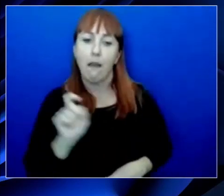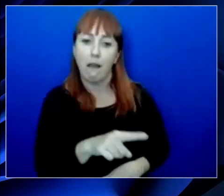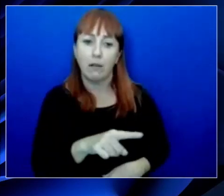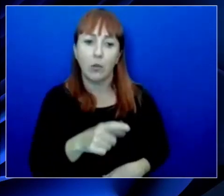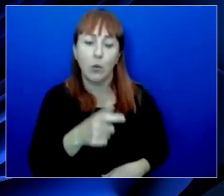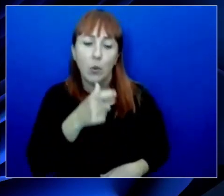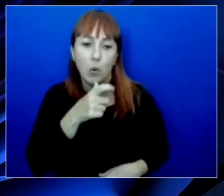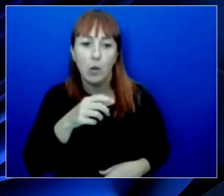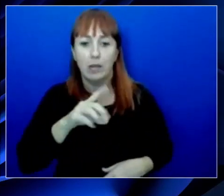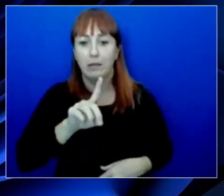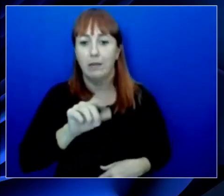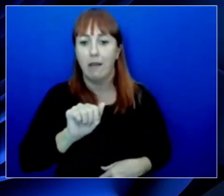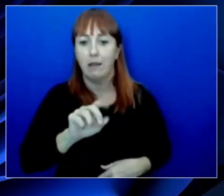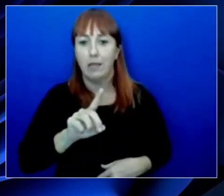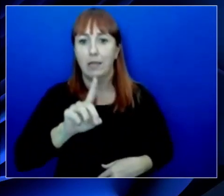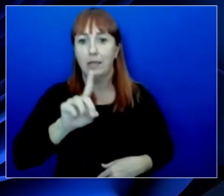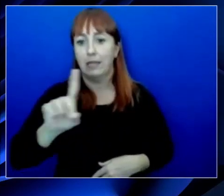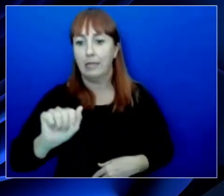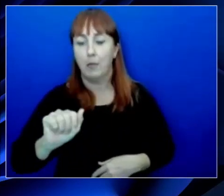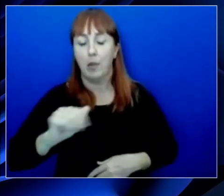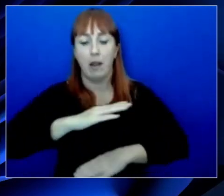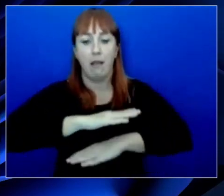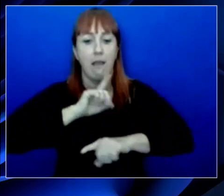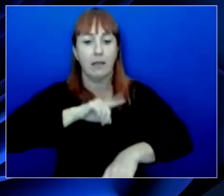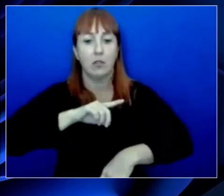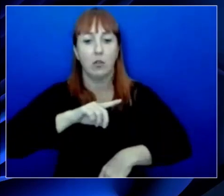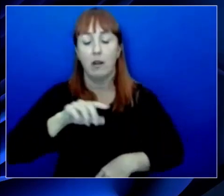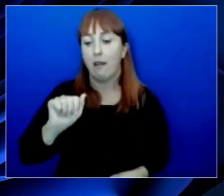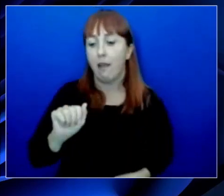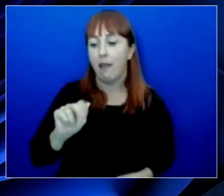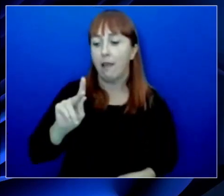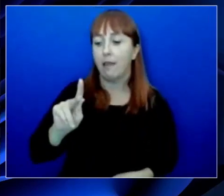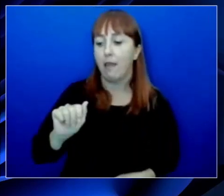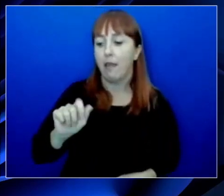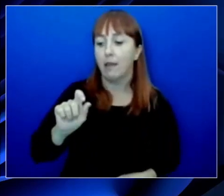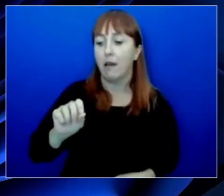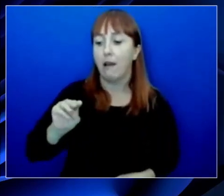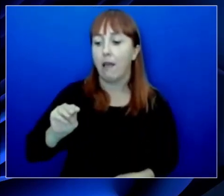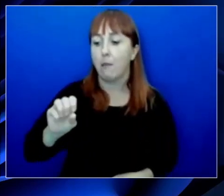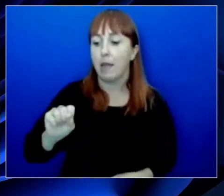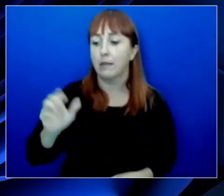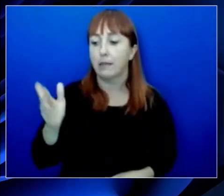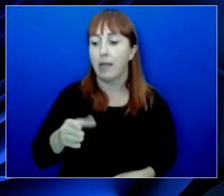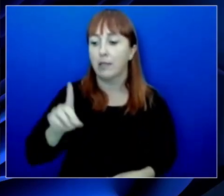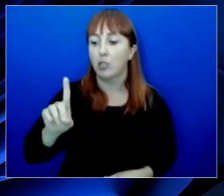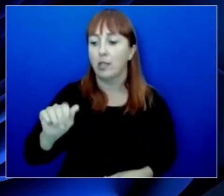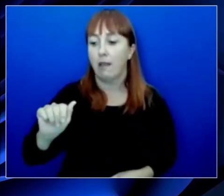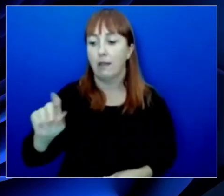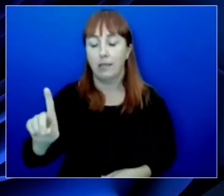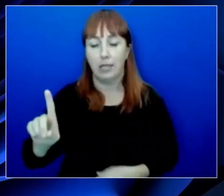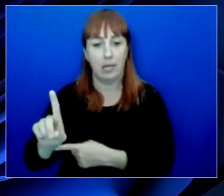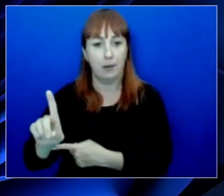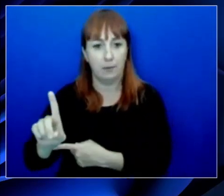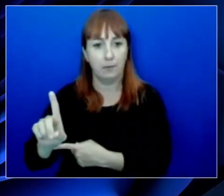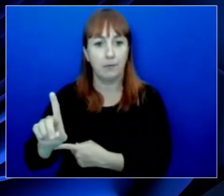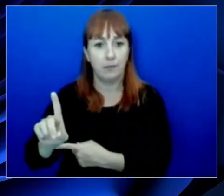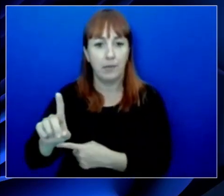you can do that through aka.ms/DAD for Disability Answer desk.